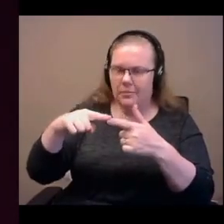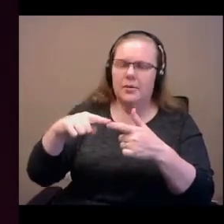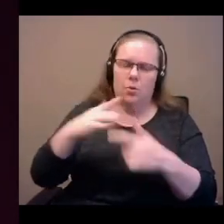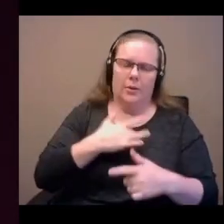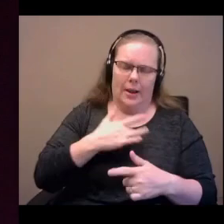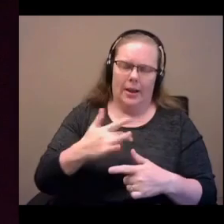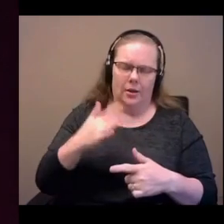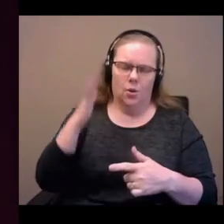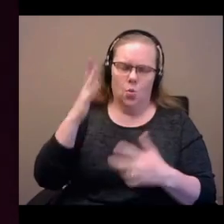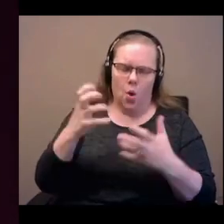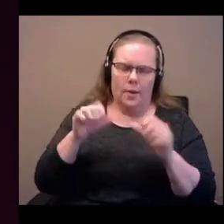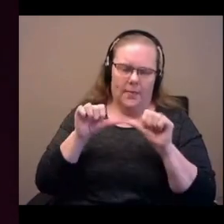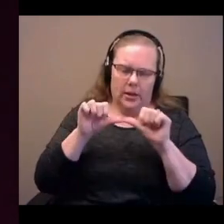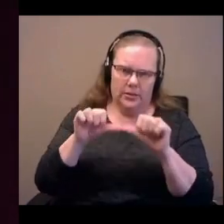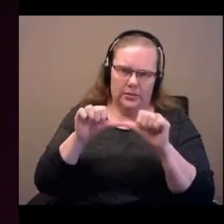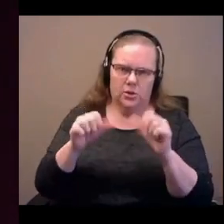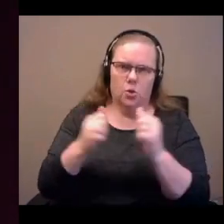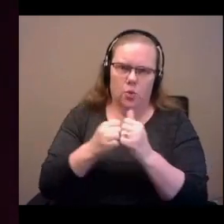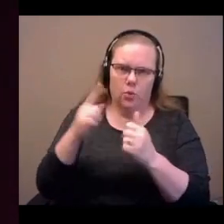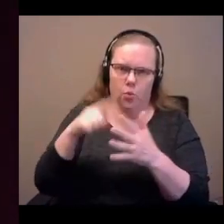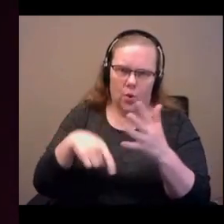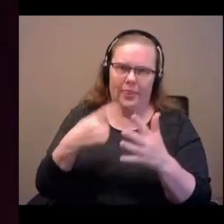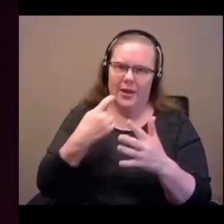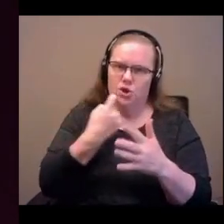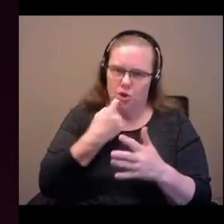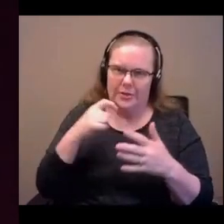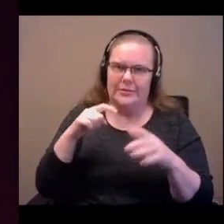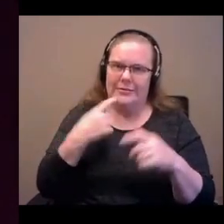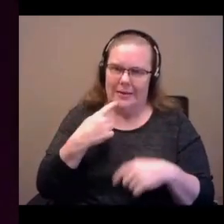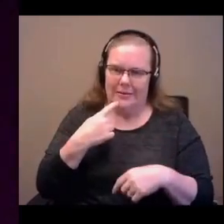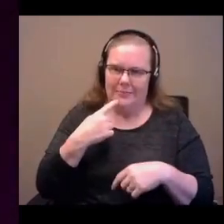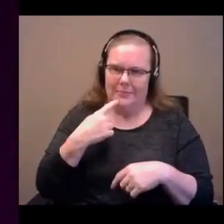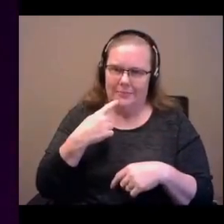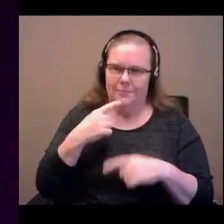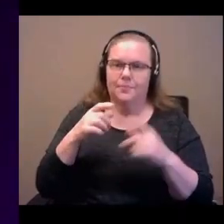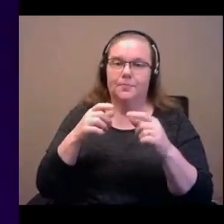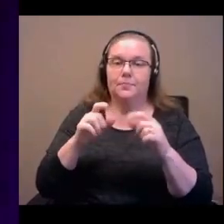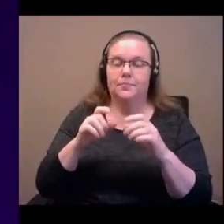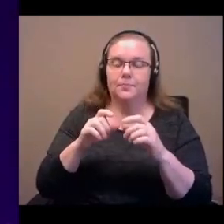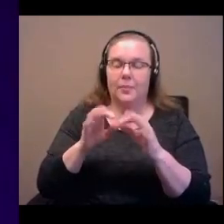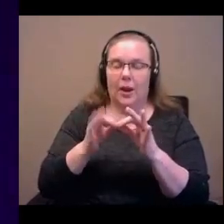consistent with what they just said, right? You’ve encouraged them to commit to the conclusion.